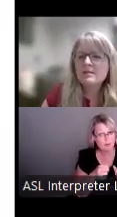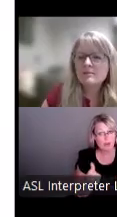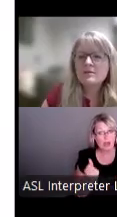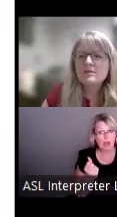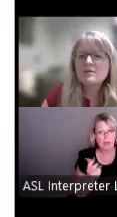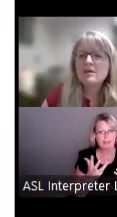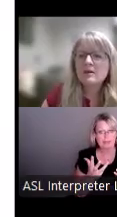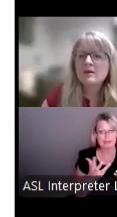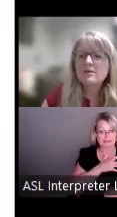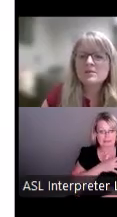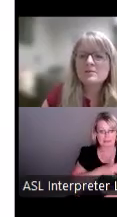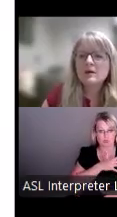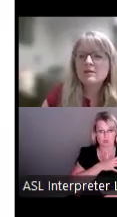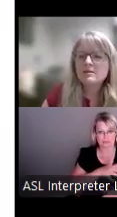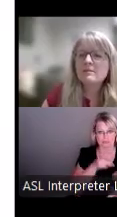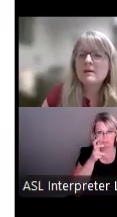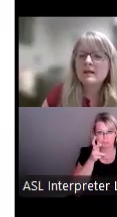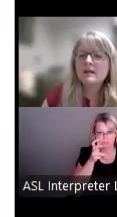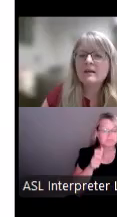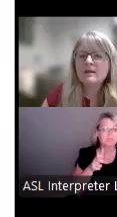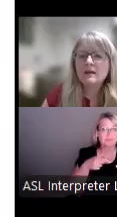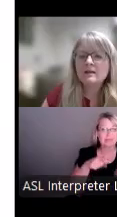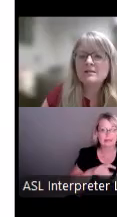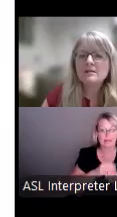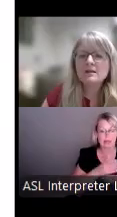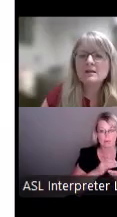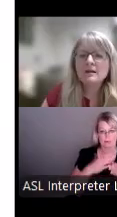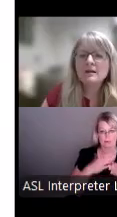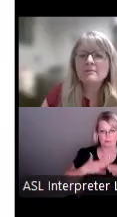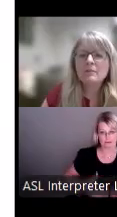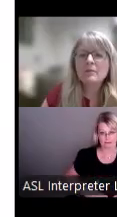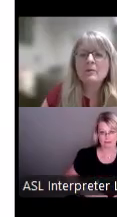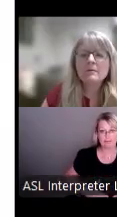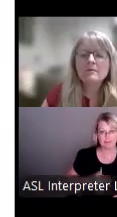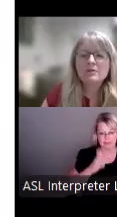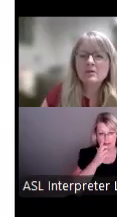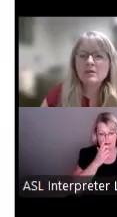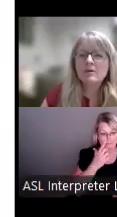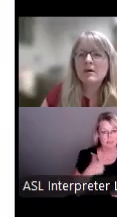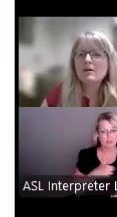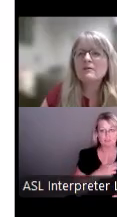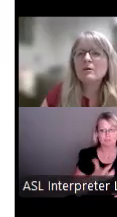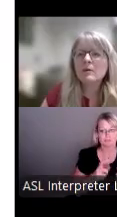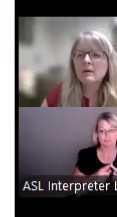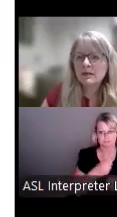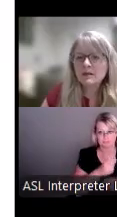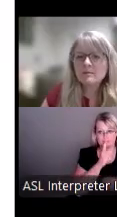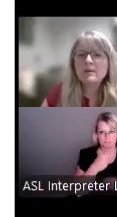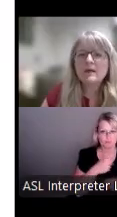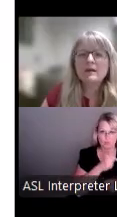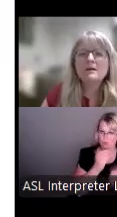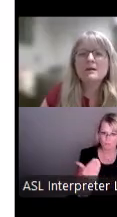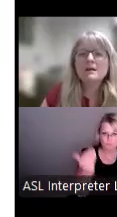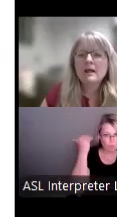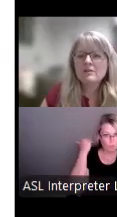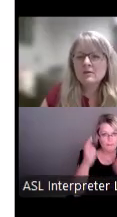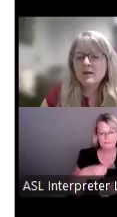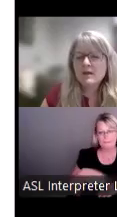receptors are in those parts of the body, and that we want to make sure that we're not overwhelming them by entering